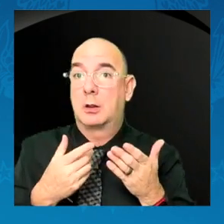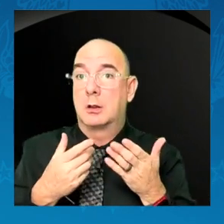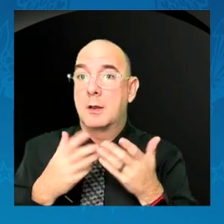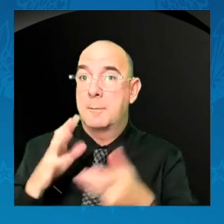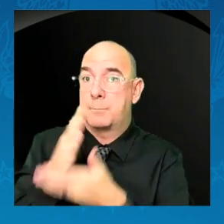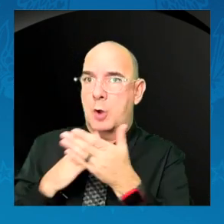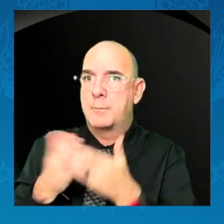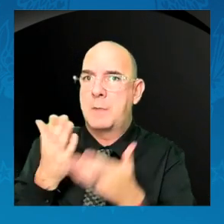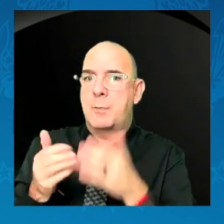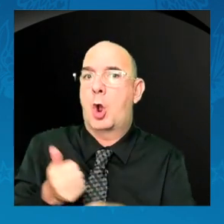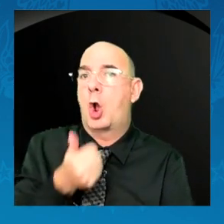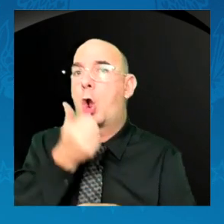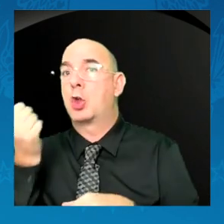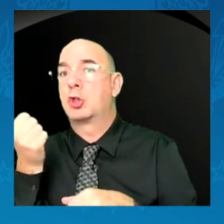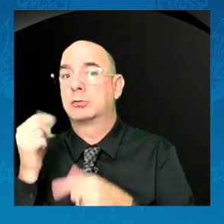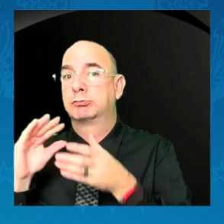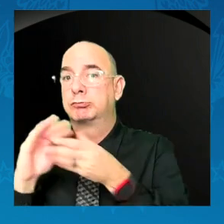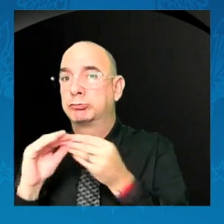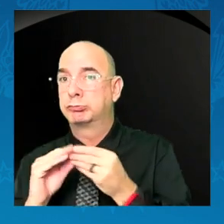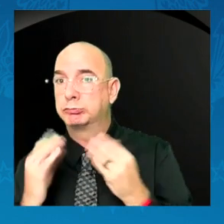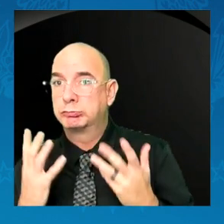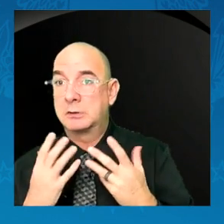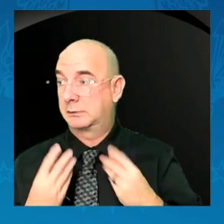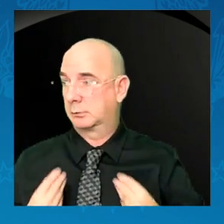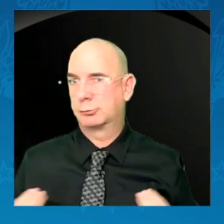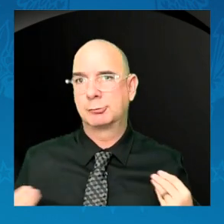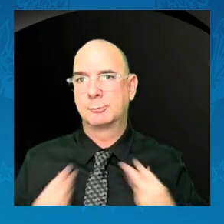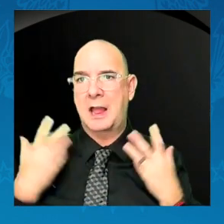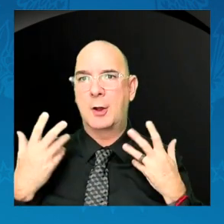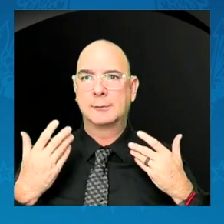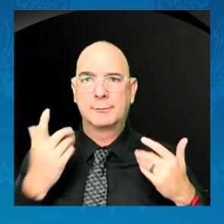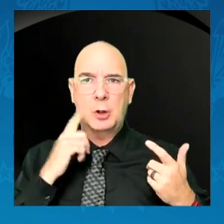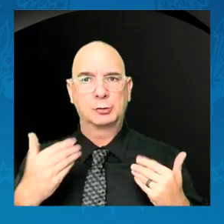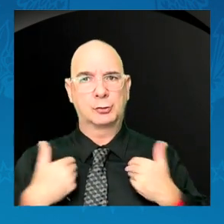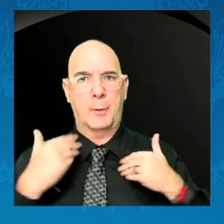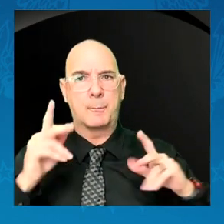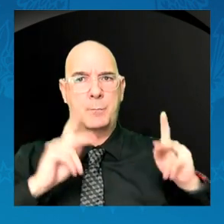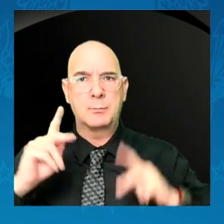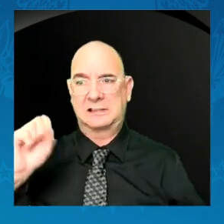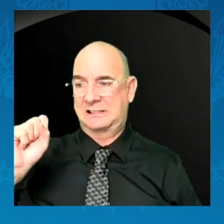and inspiring young people to stem inspiring young people to service. Stepping back,